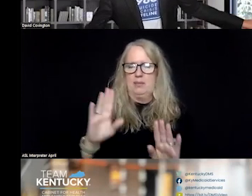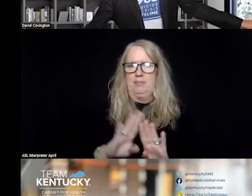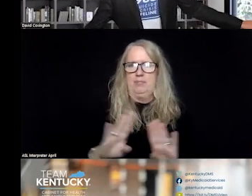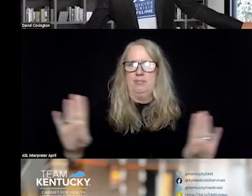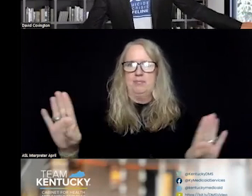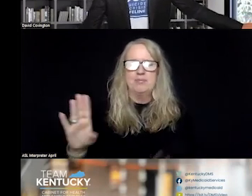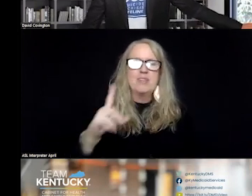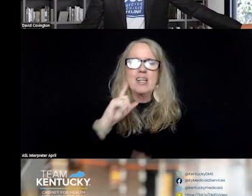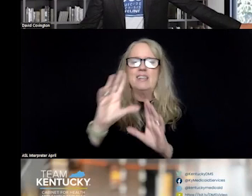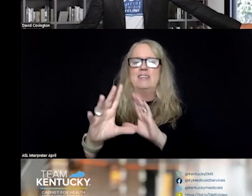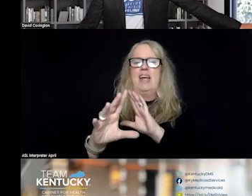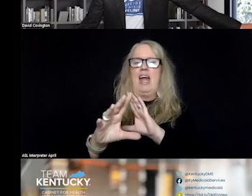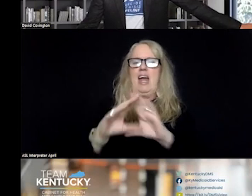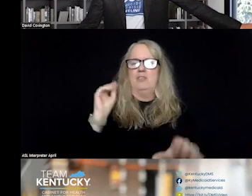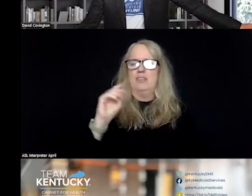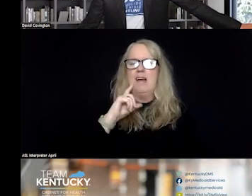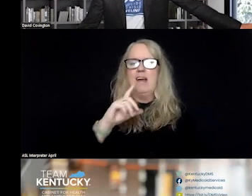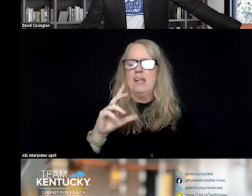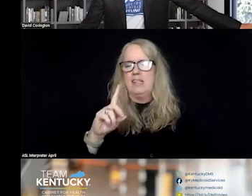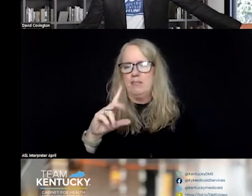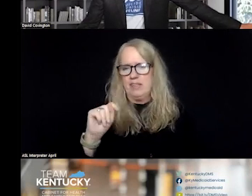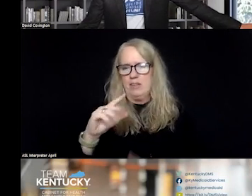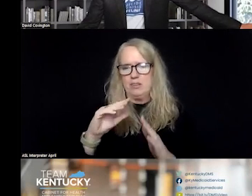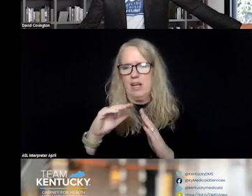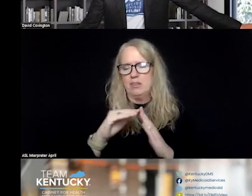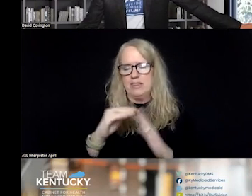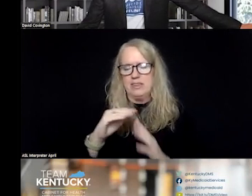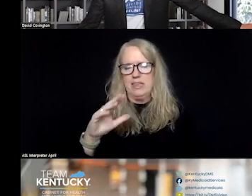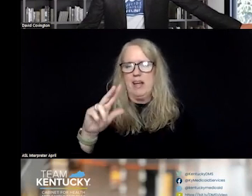JUST OUTSIDE OF THE DOWNTOWN CITY OF PHILADELPHIA AND NEAR THE